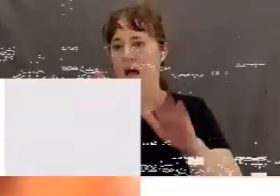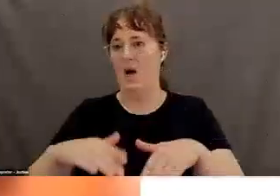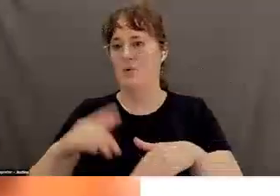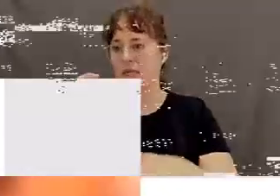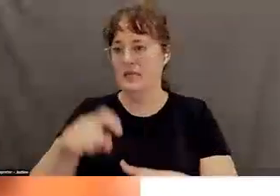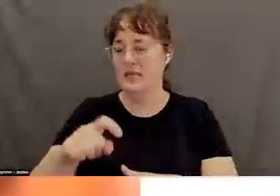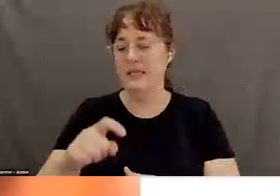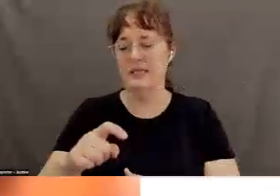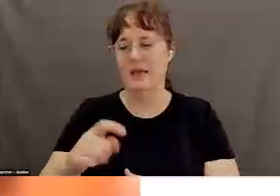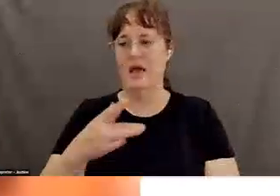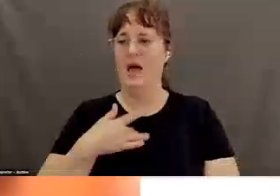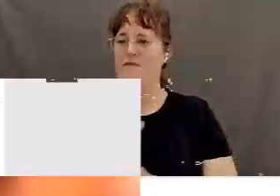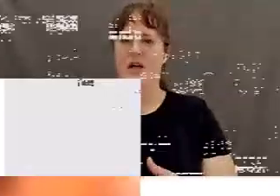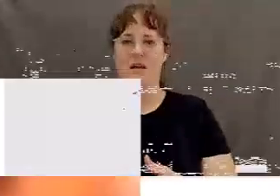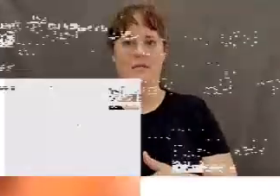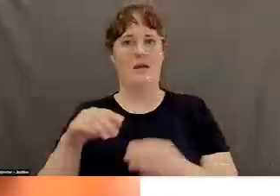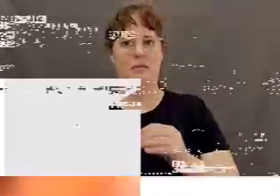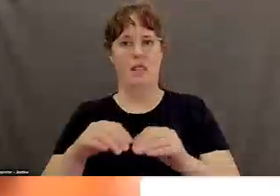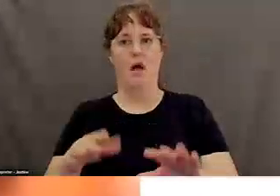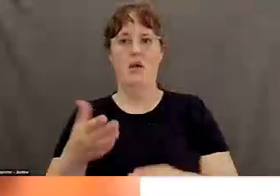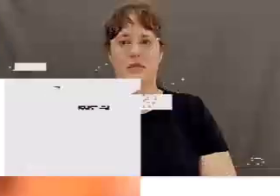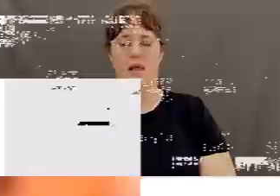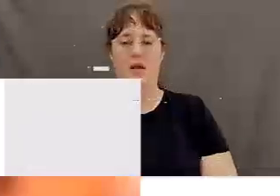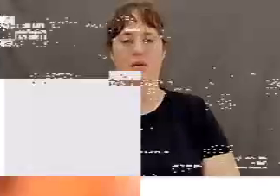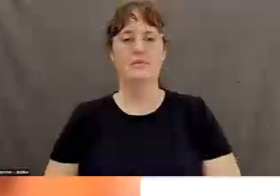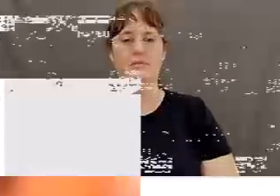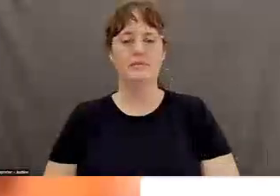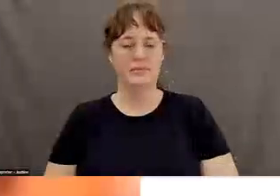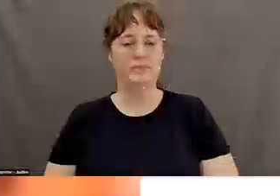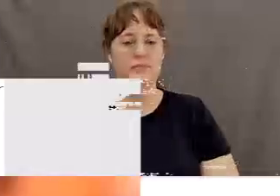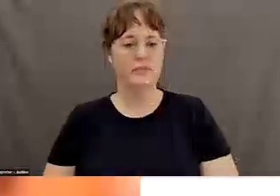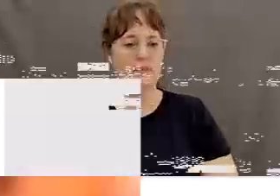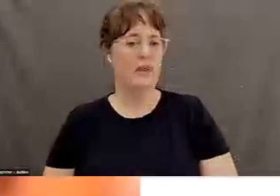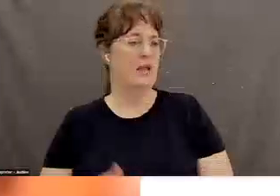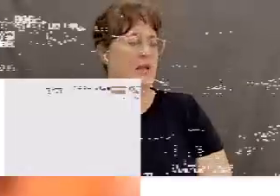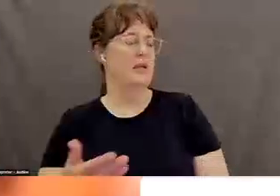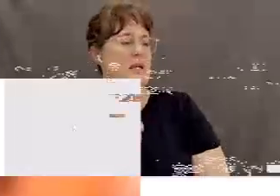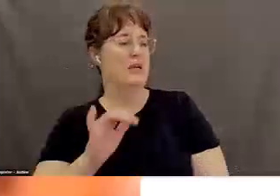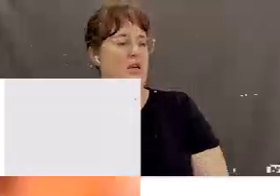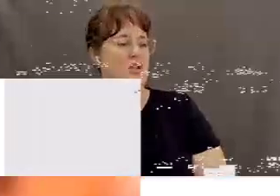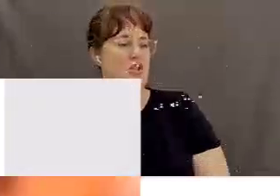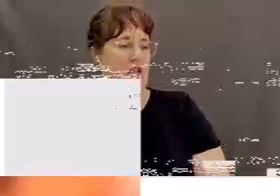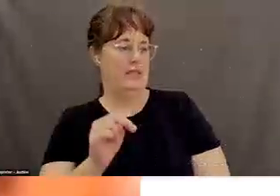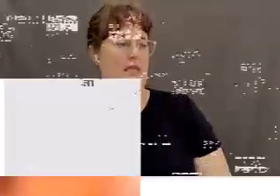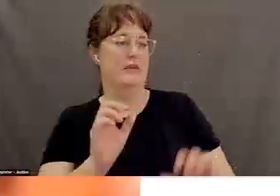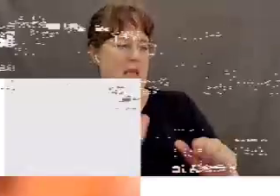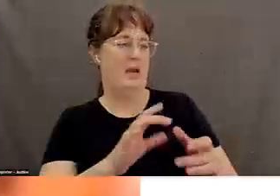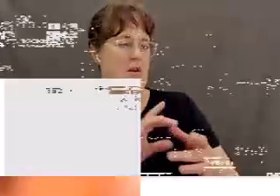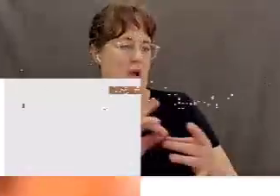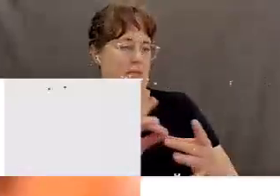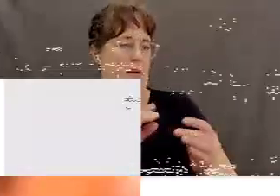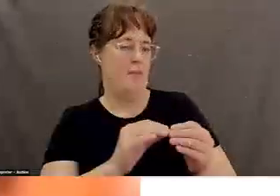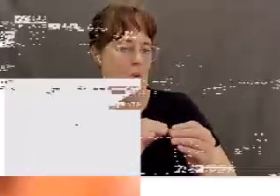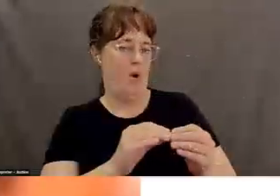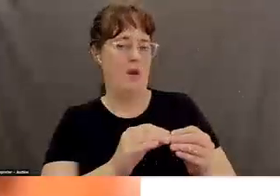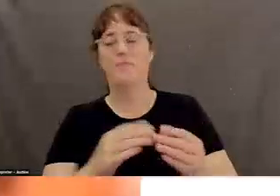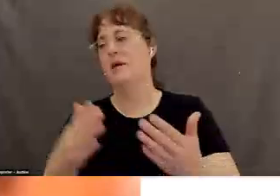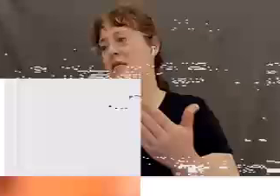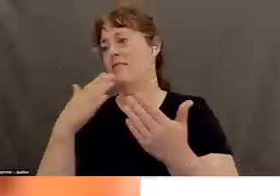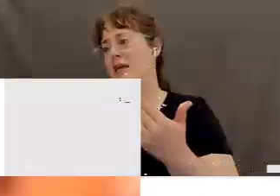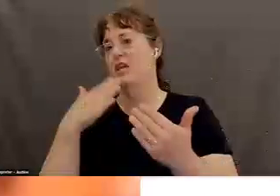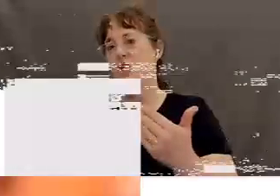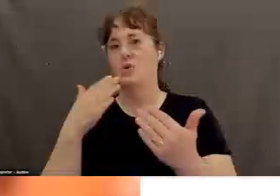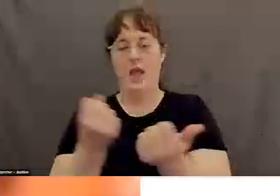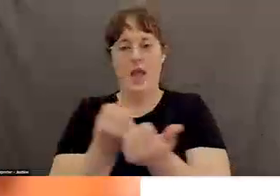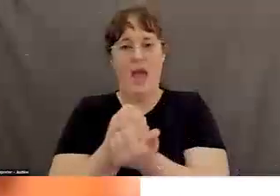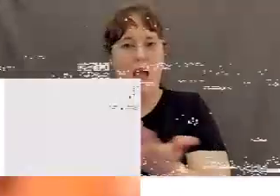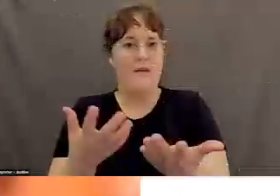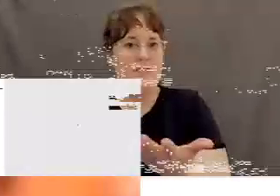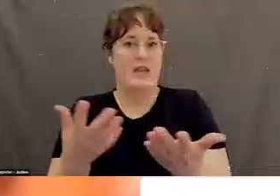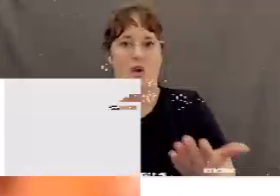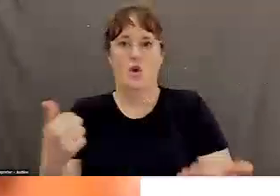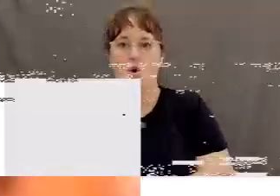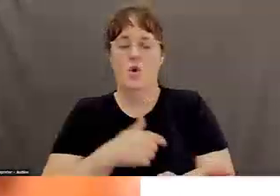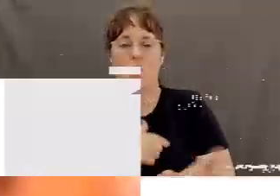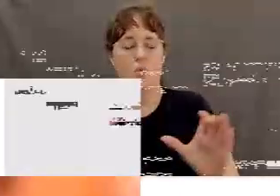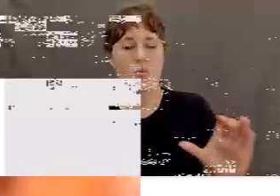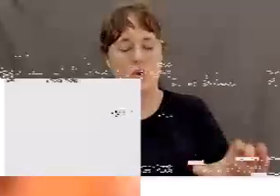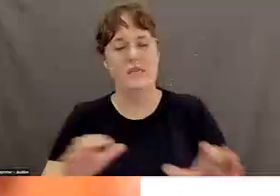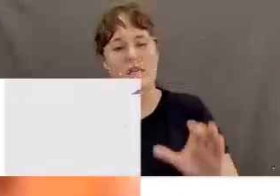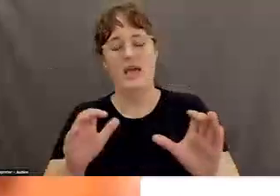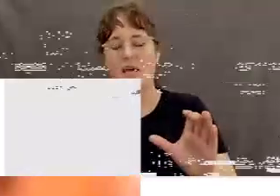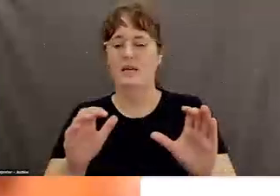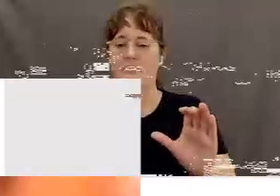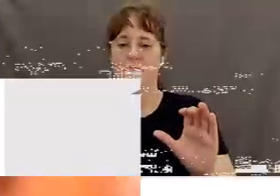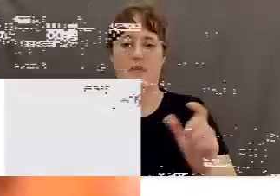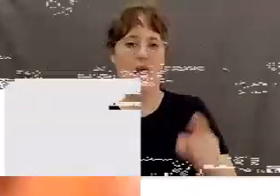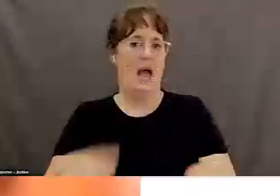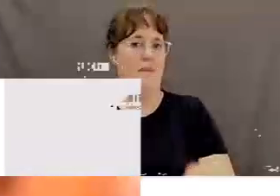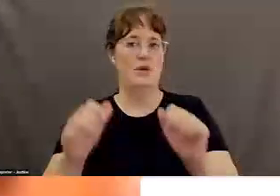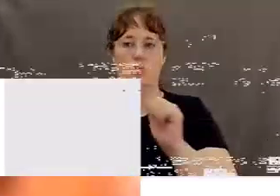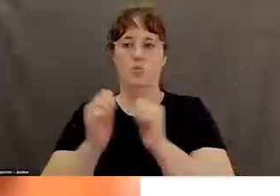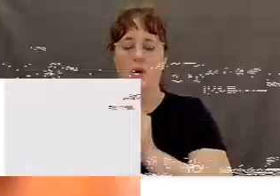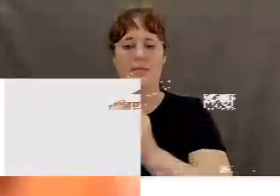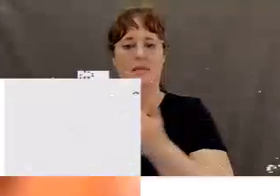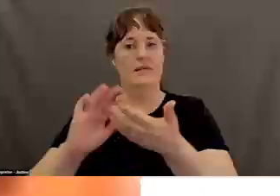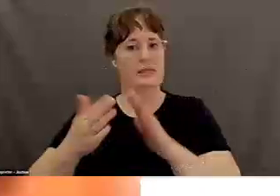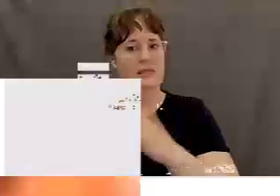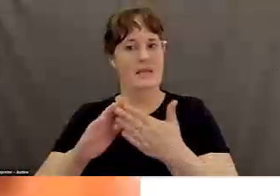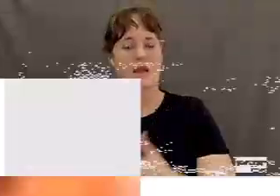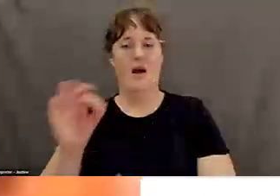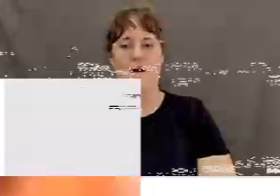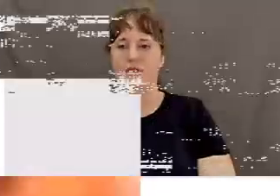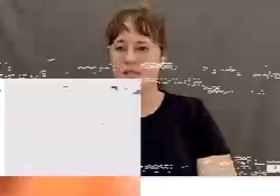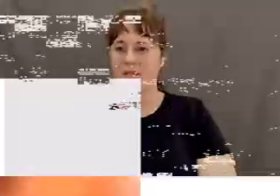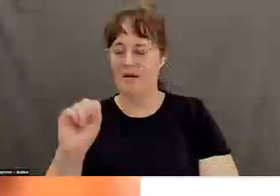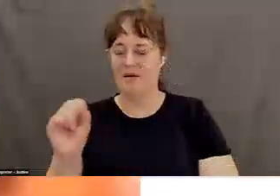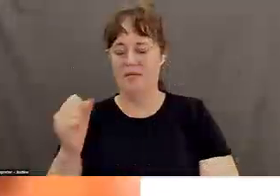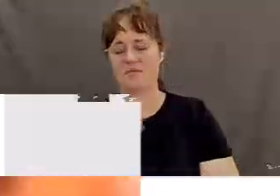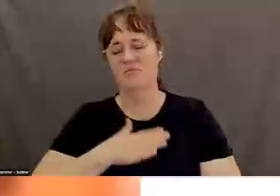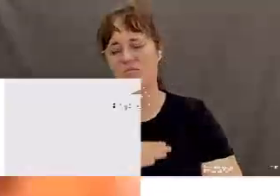Boardroom: So I'm going to let Jason speak to some of the details that you provided here, but I just wanted to thank you and echo. What we've done here today would not have been possible without the help from the City of Seattle ST3 team, so I appreciate you mentioning that, and we're happy to have them on our team.